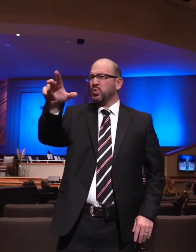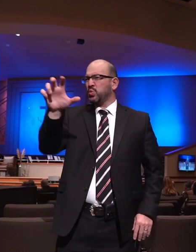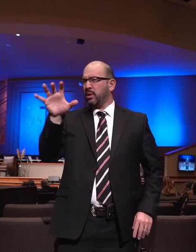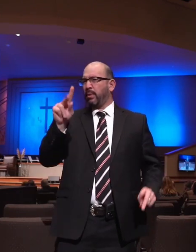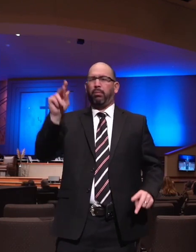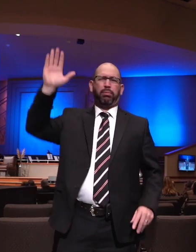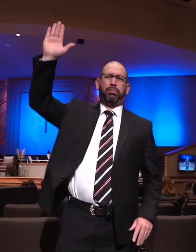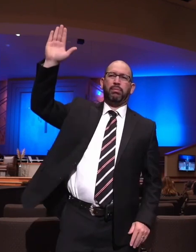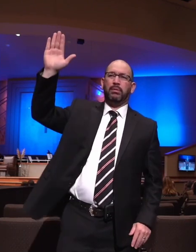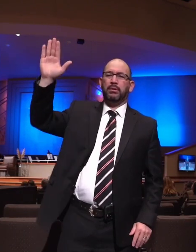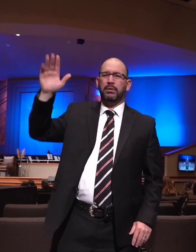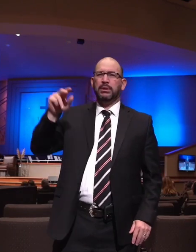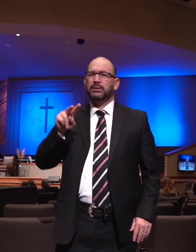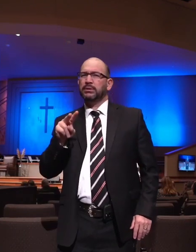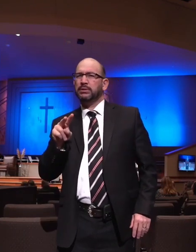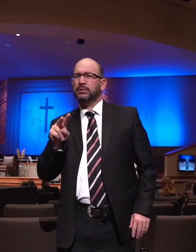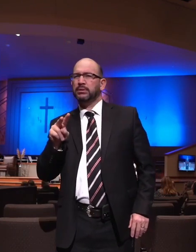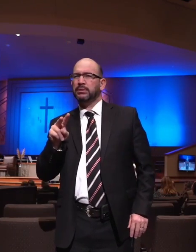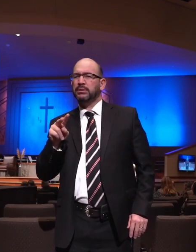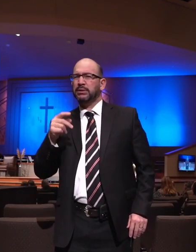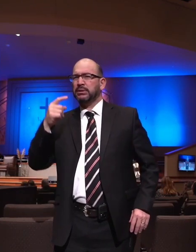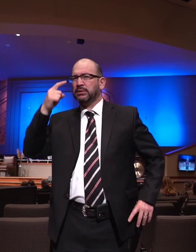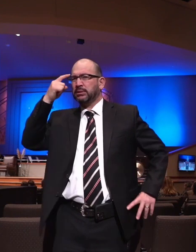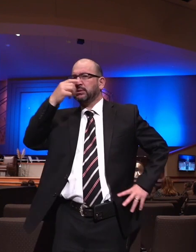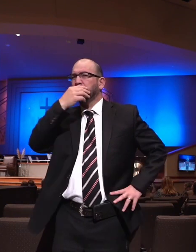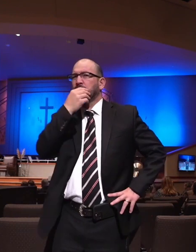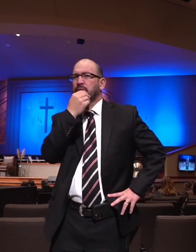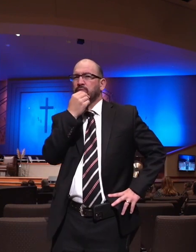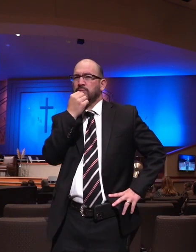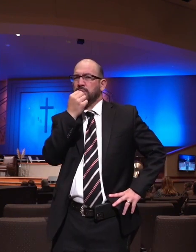that was disappointing because I'm thinking like this isn't about for saved